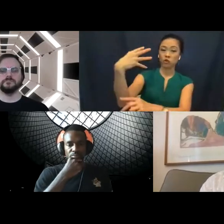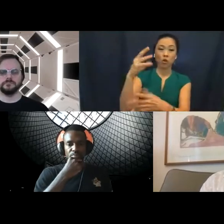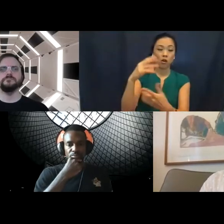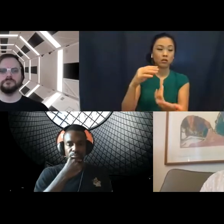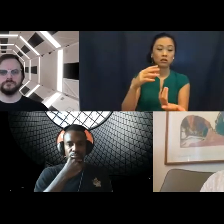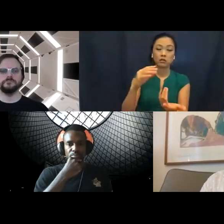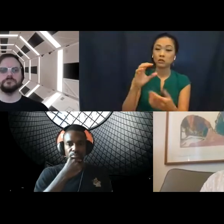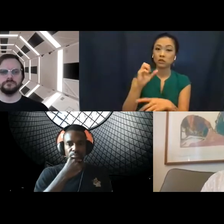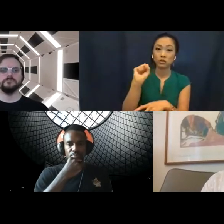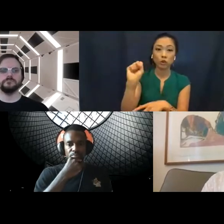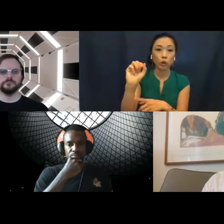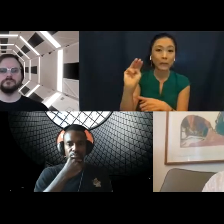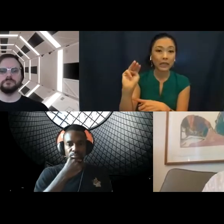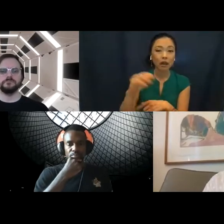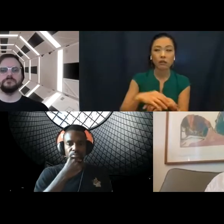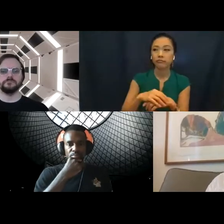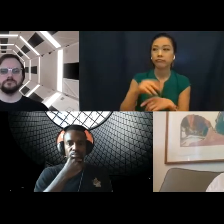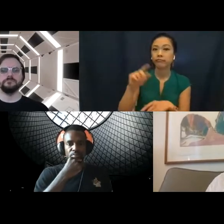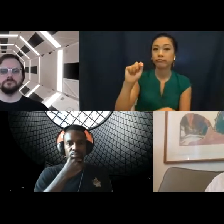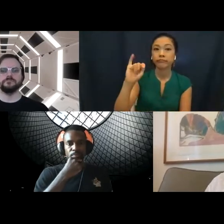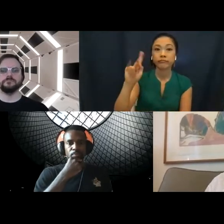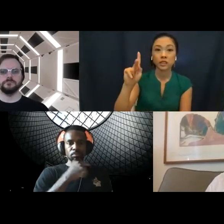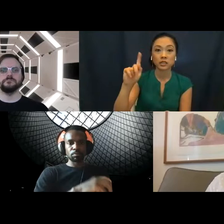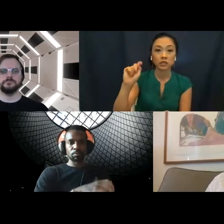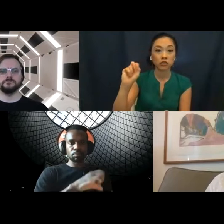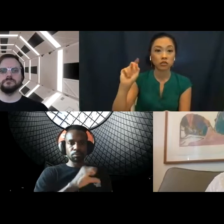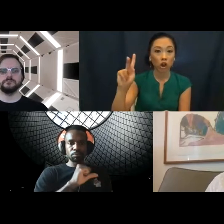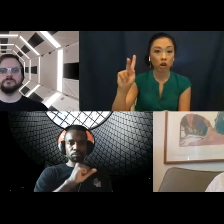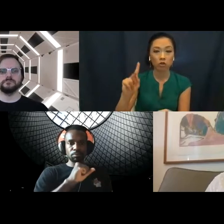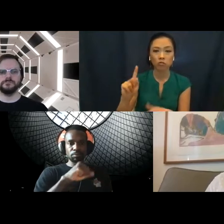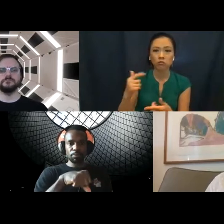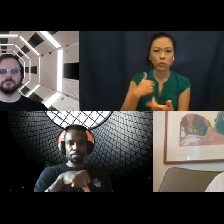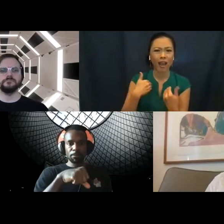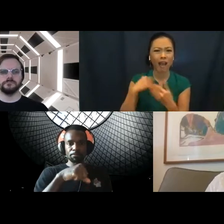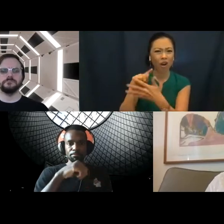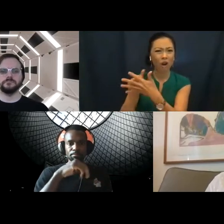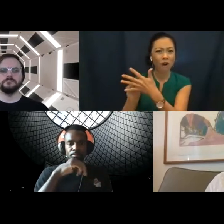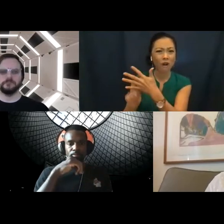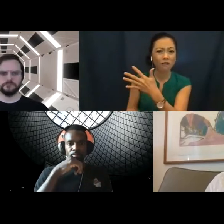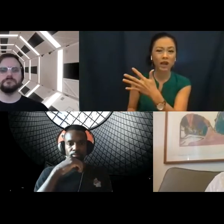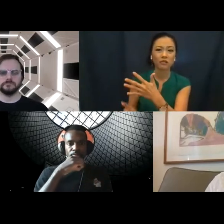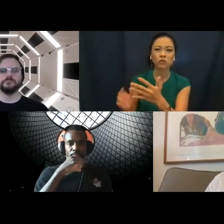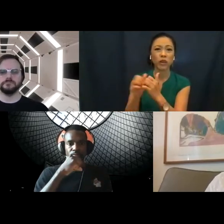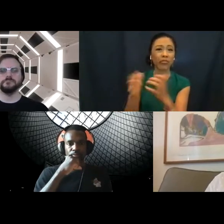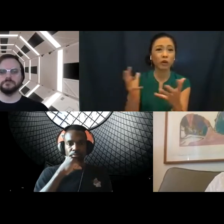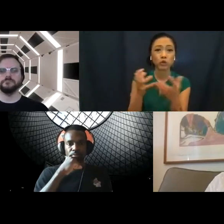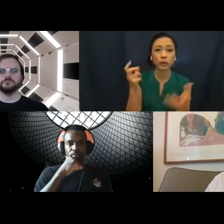it. We have all of that, without too much thought behind it, it is this need to still